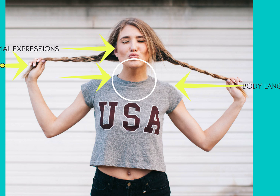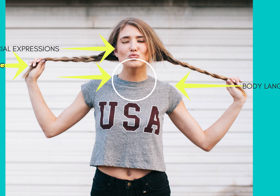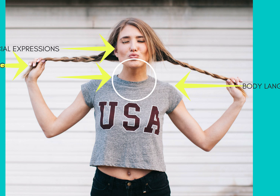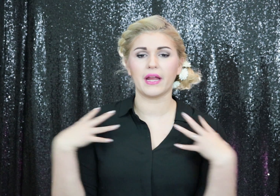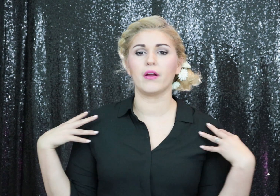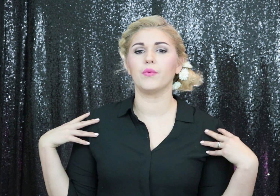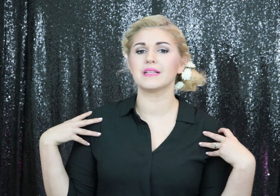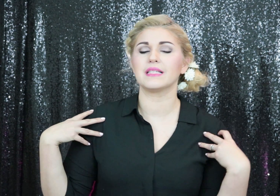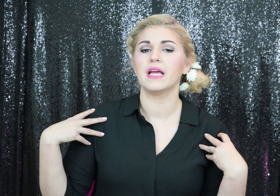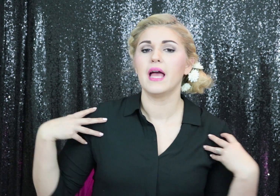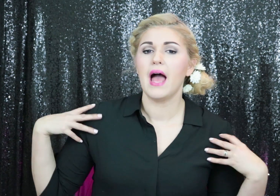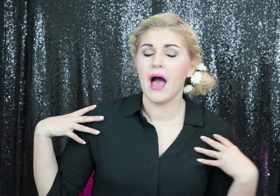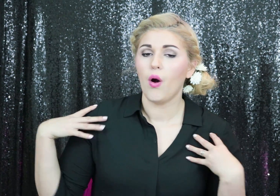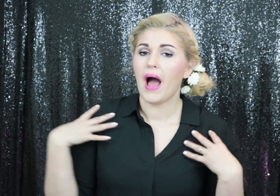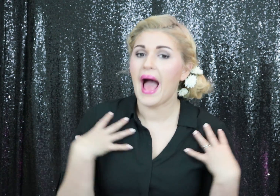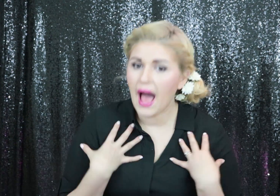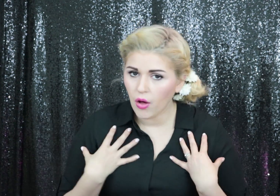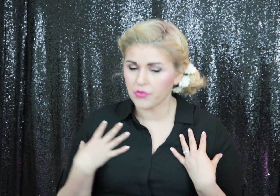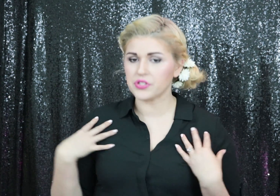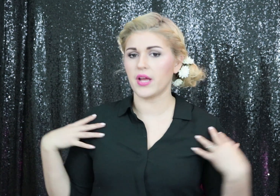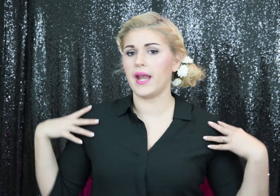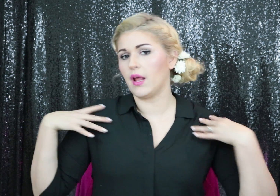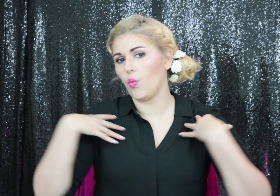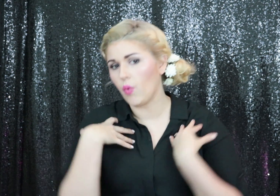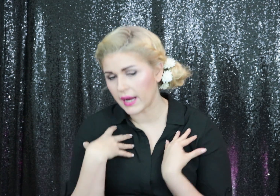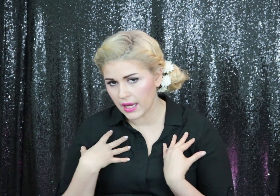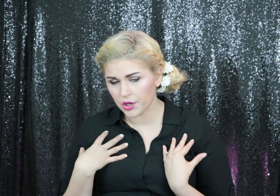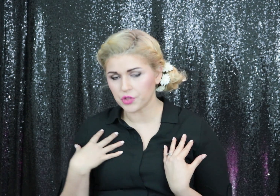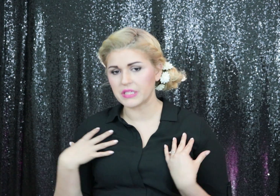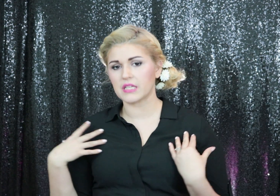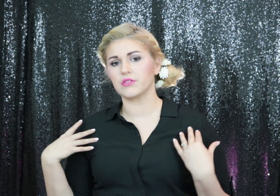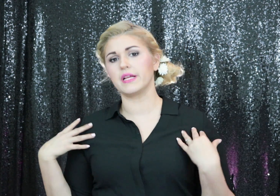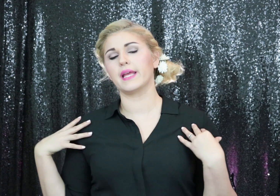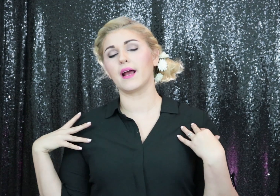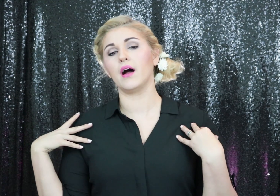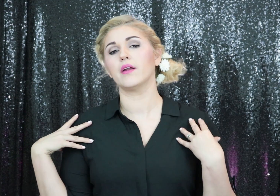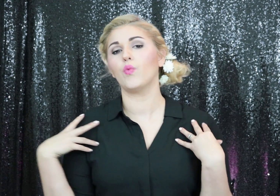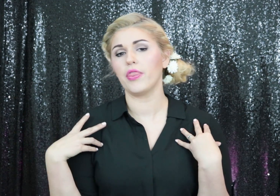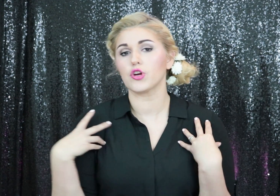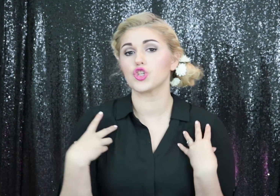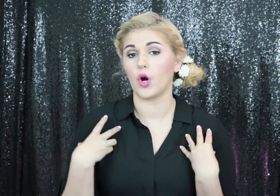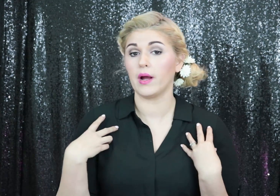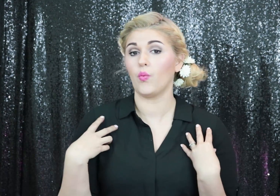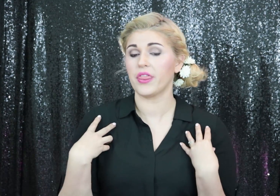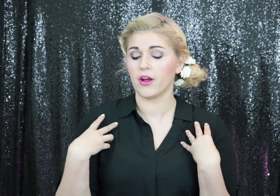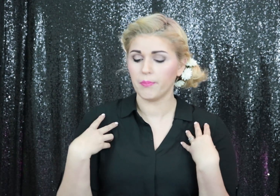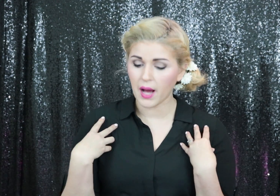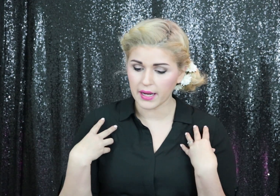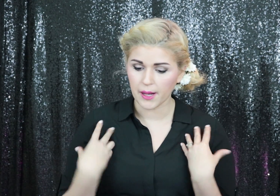not just their neck area. You want to see how they're signing, what characteristics are taking on, what they're showing with their body.